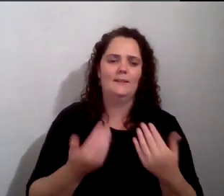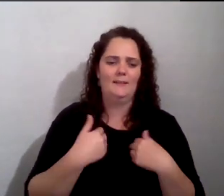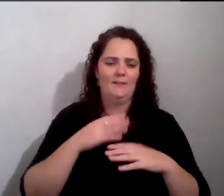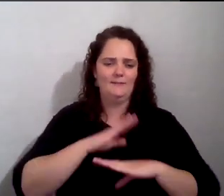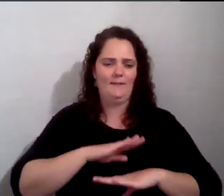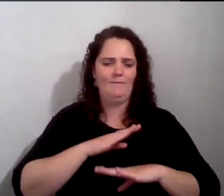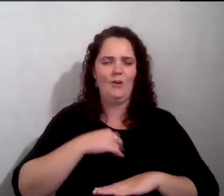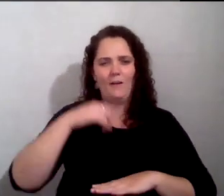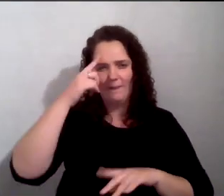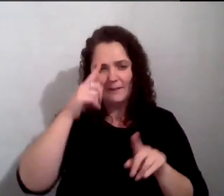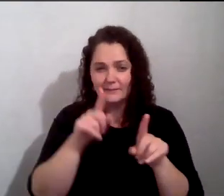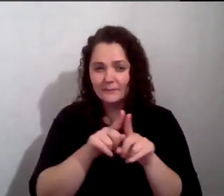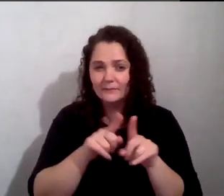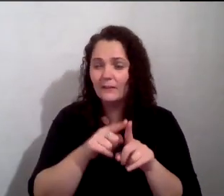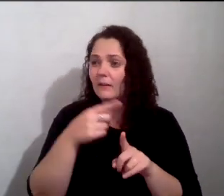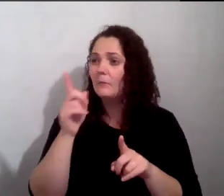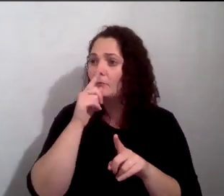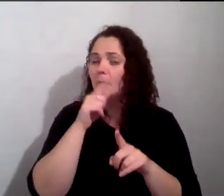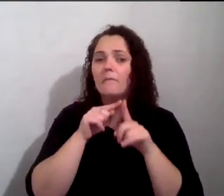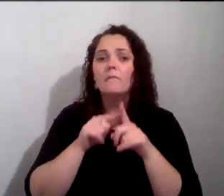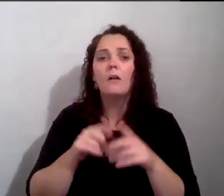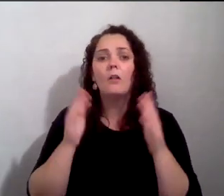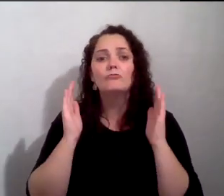And so whilst in that statement he's not declaring